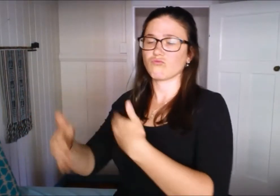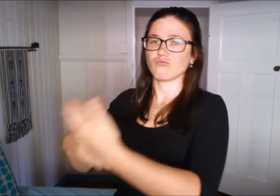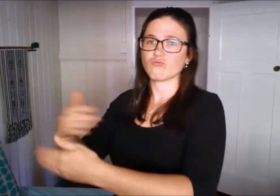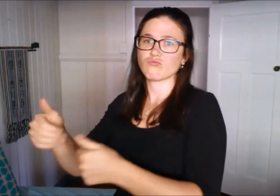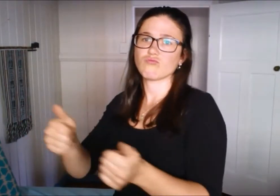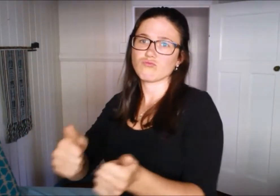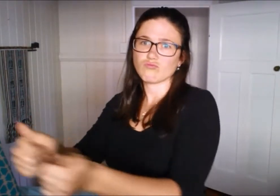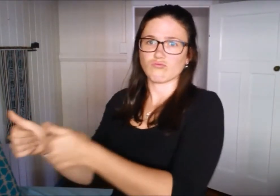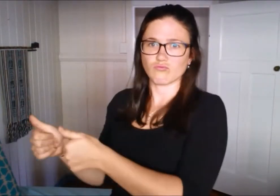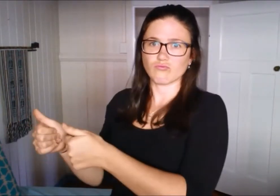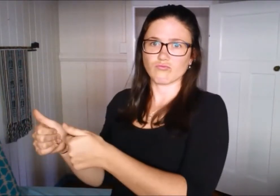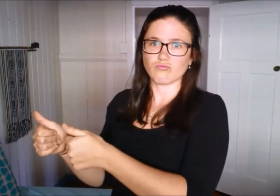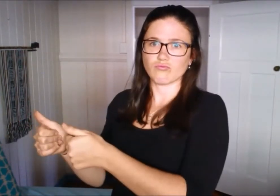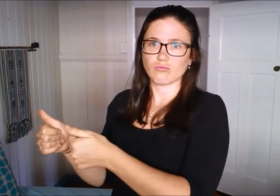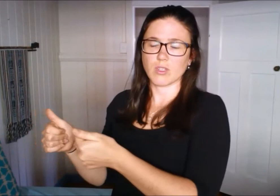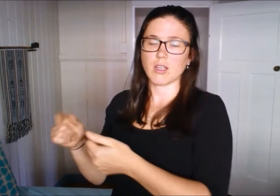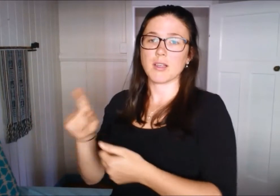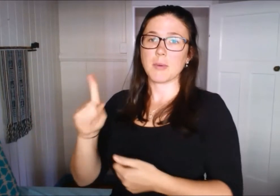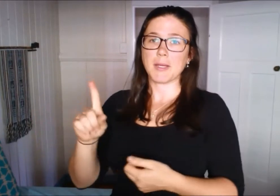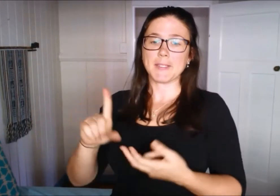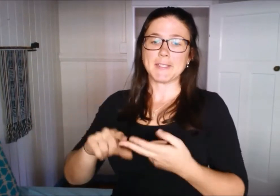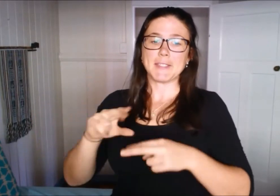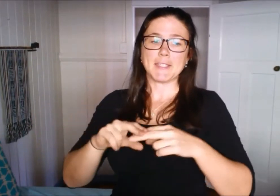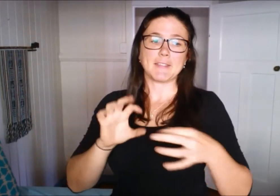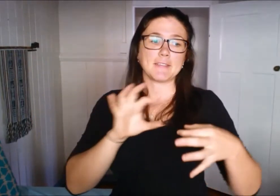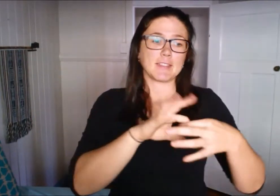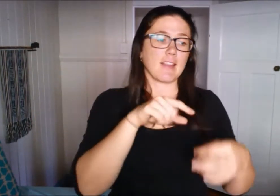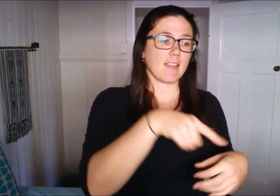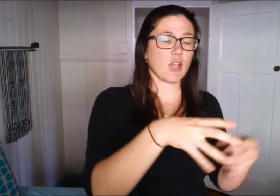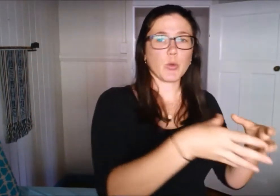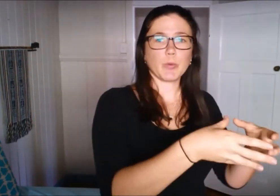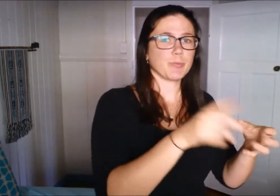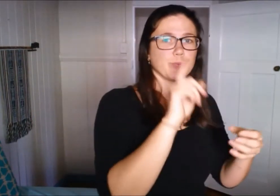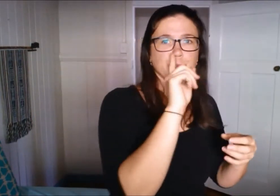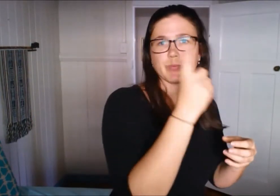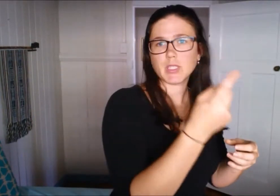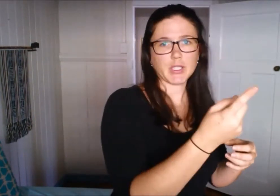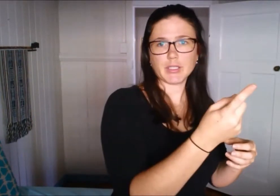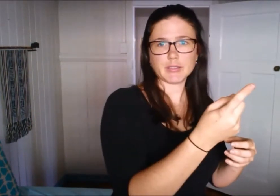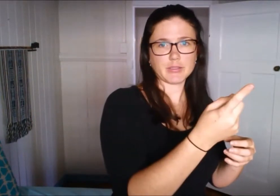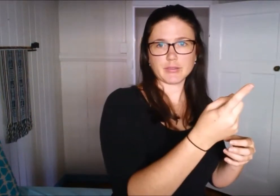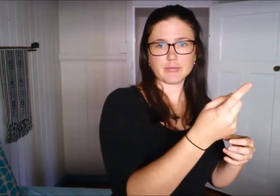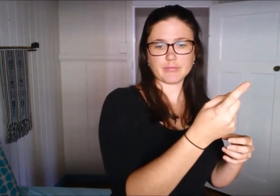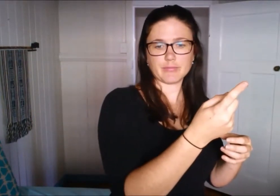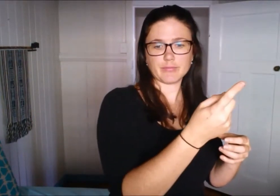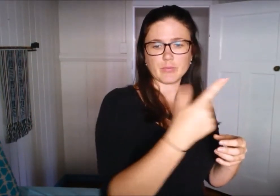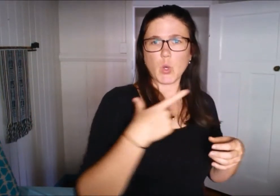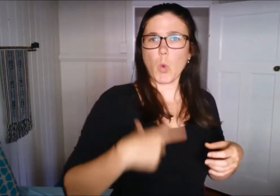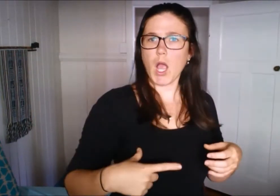without being marked as different, where other people are marked as different